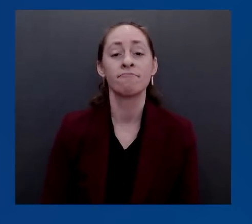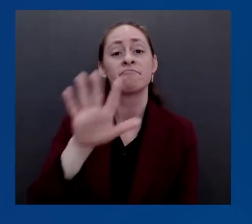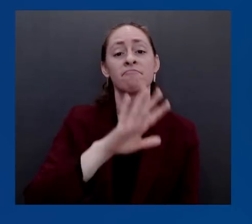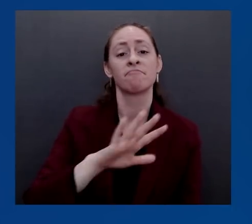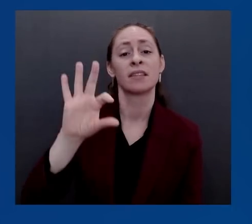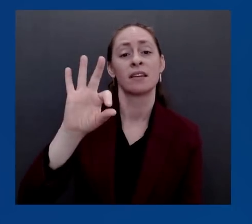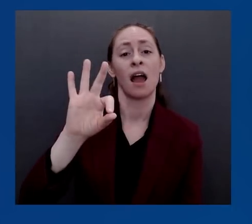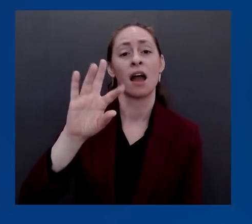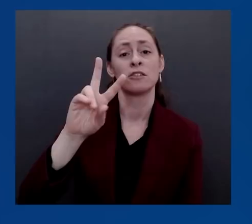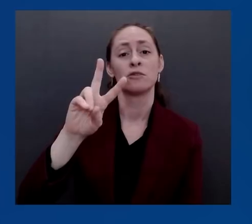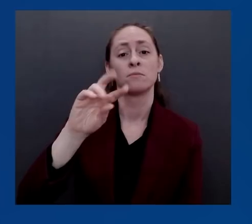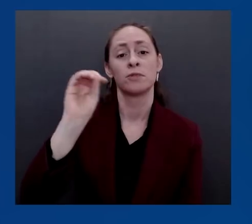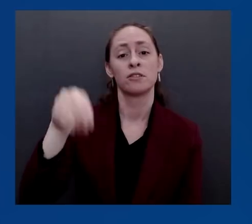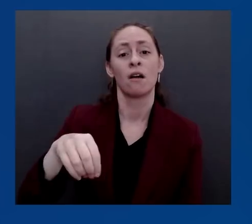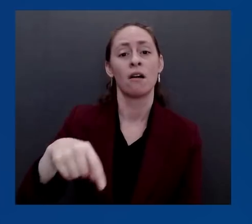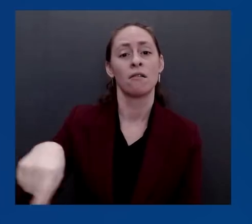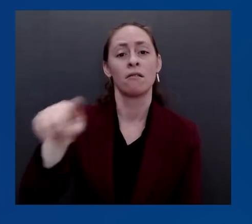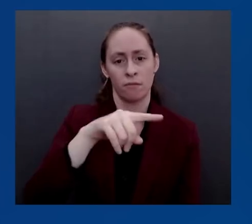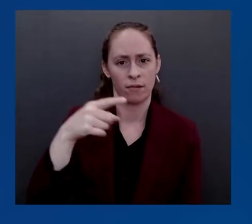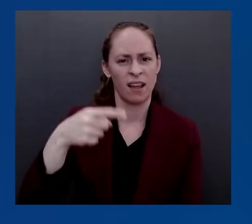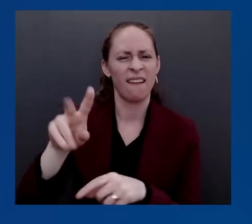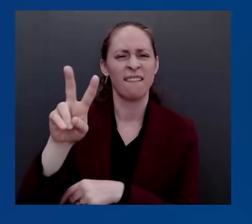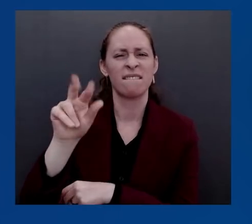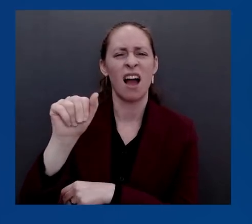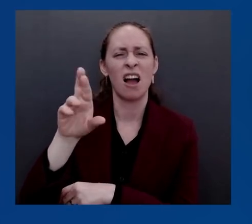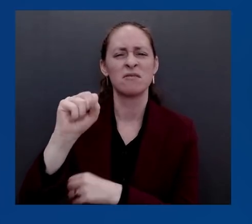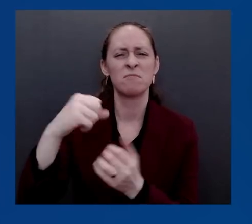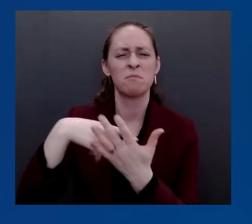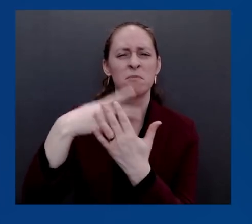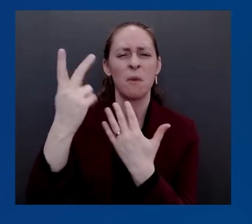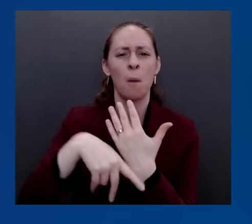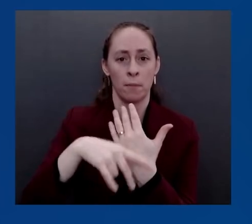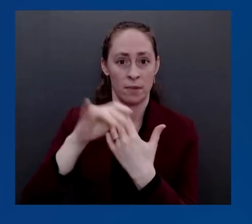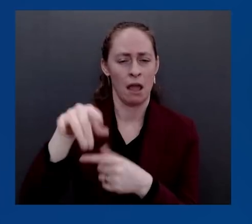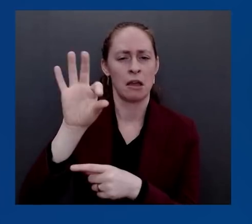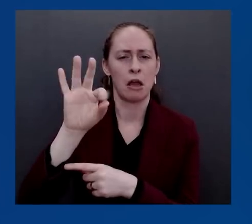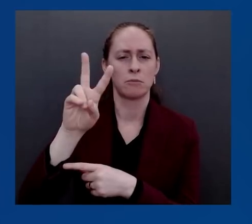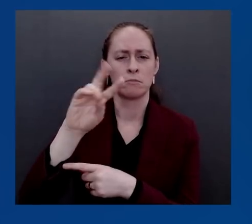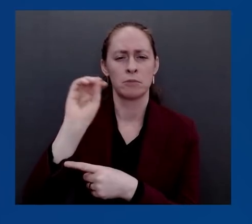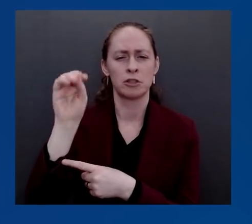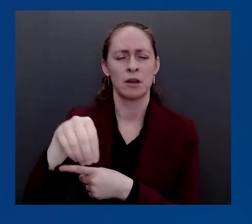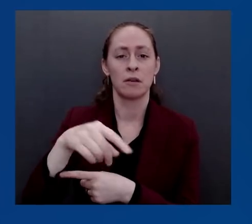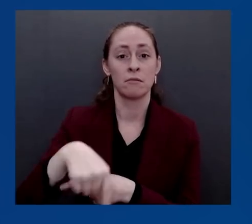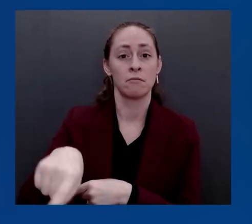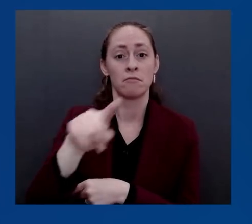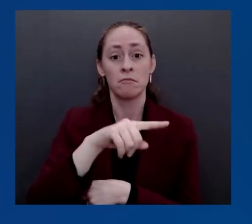are not considered serious. And headache, fever, and muscle pain were the most frequently reported reactions.